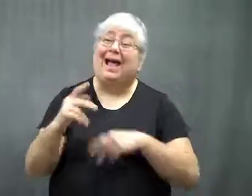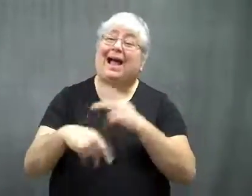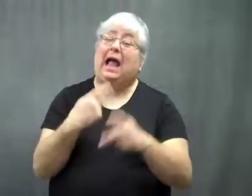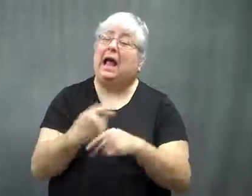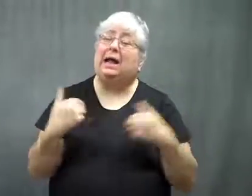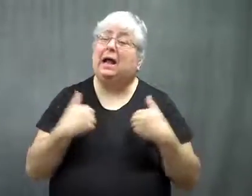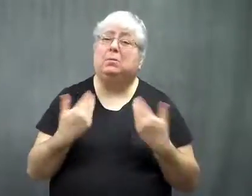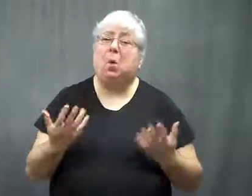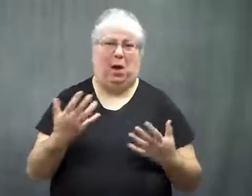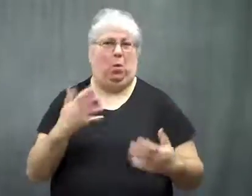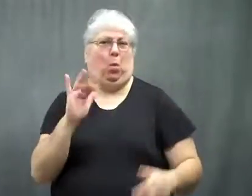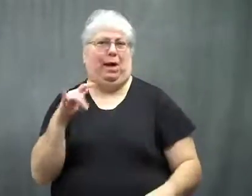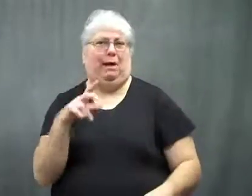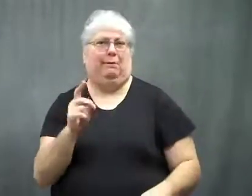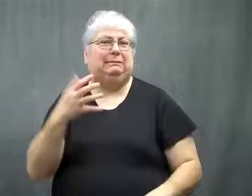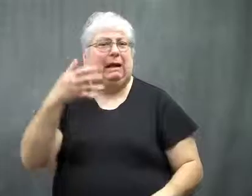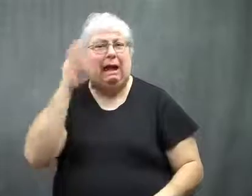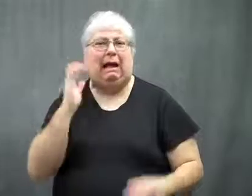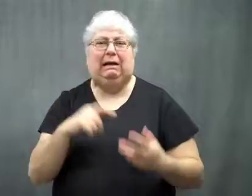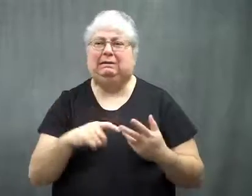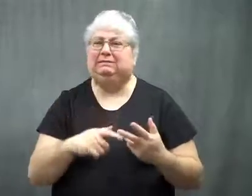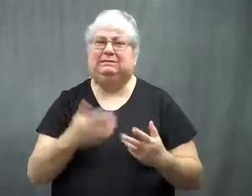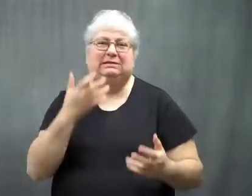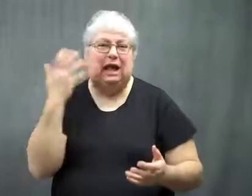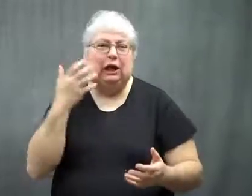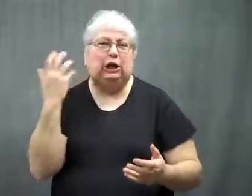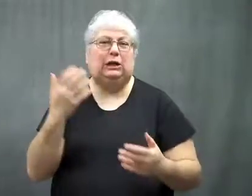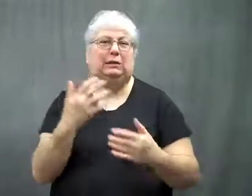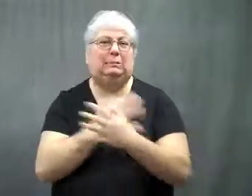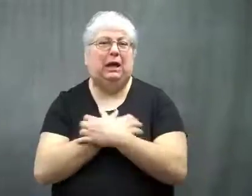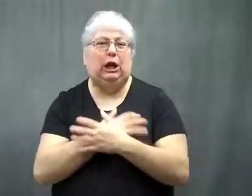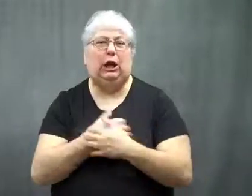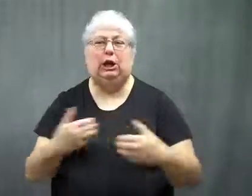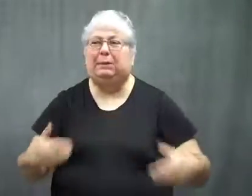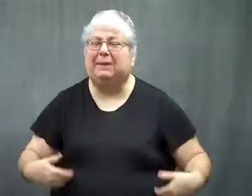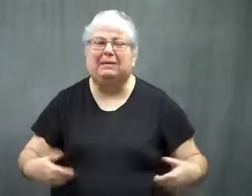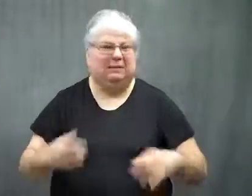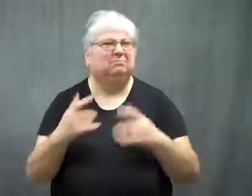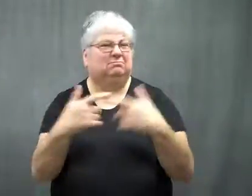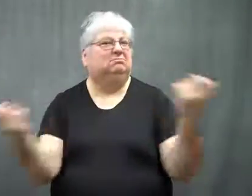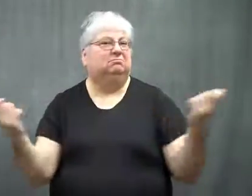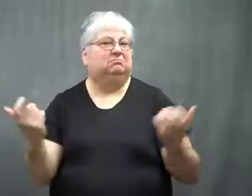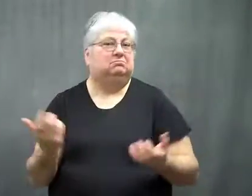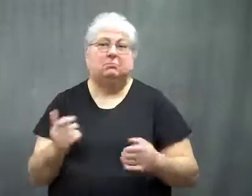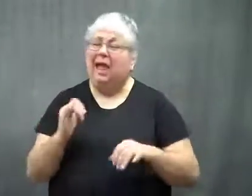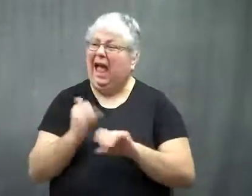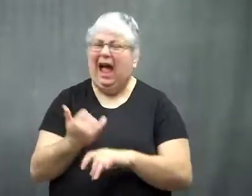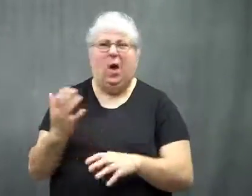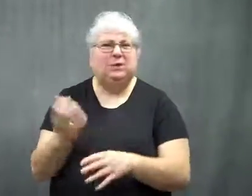They are exotic animals like lions, tigers, bears and monkeys.